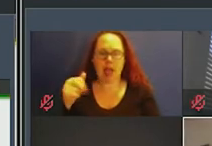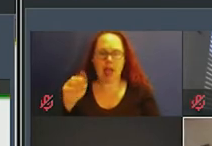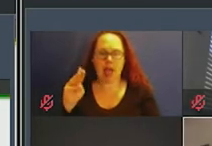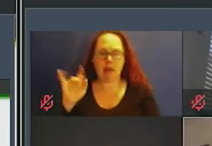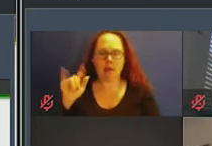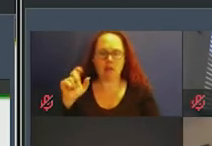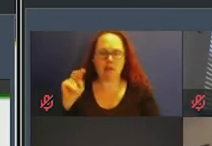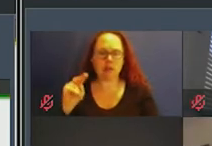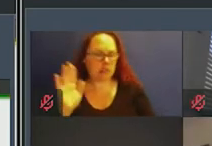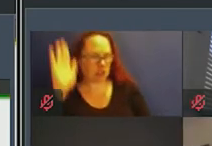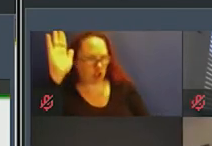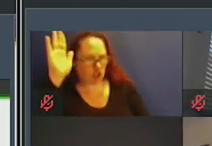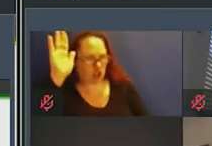Present Alex Tallyman.